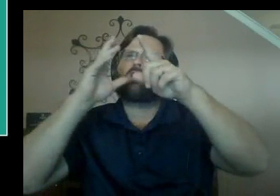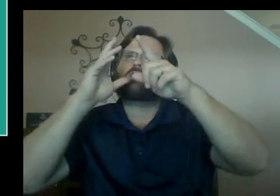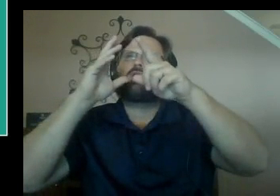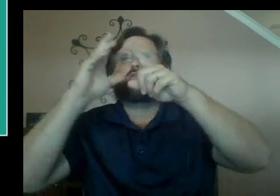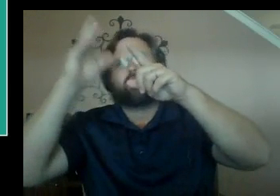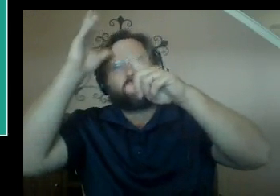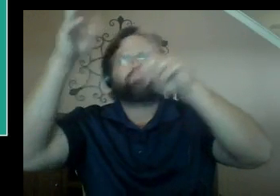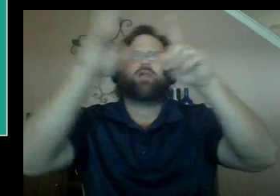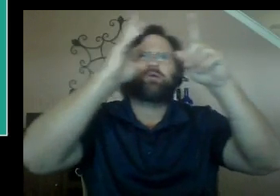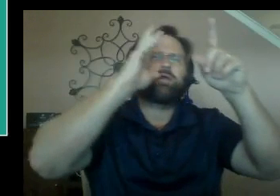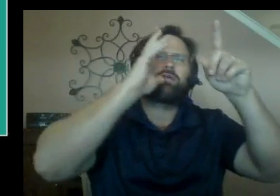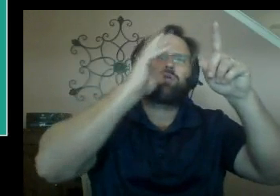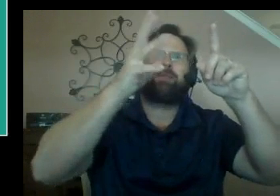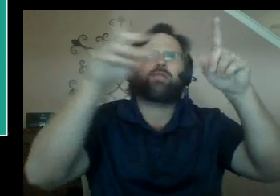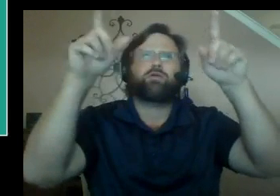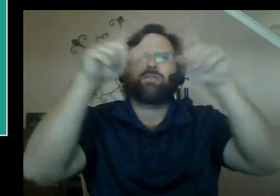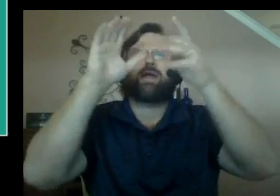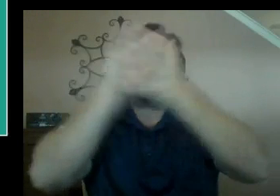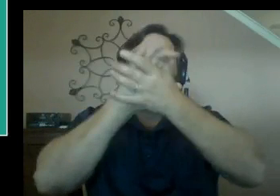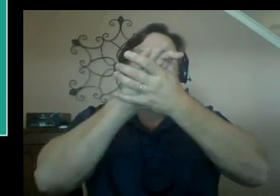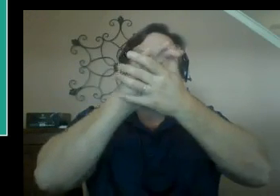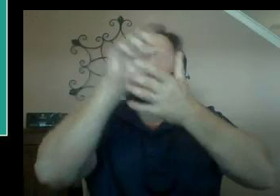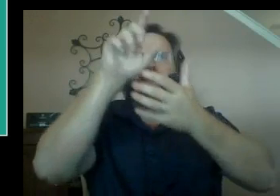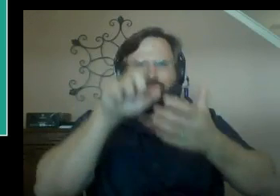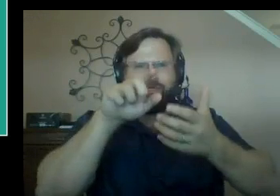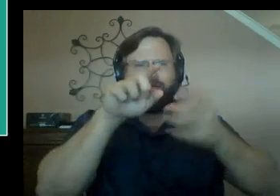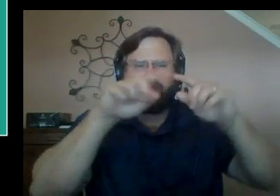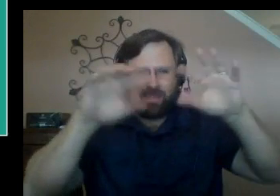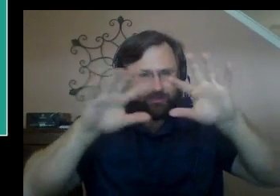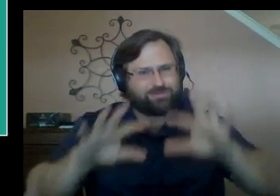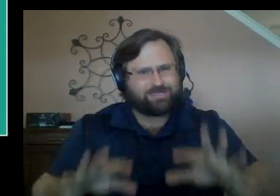their grandfather and grandmother and they got married and then and you'll see